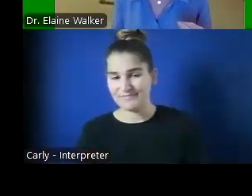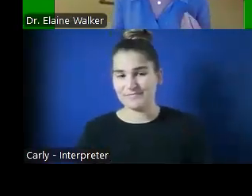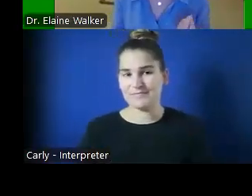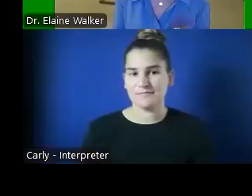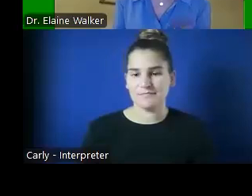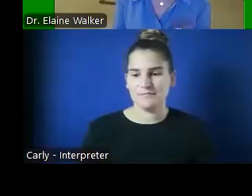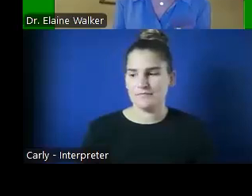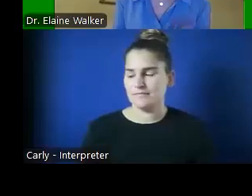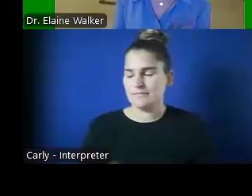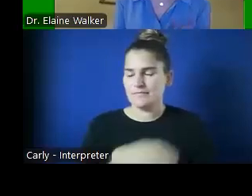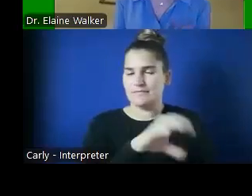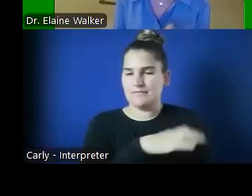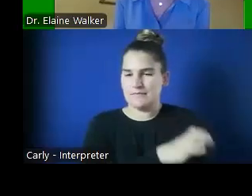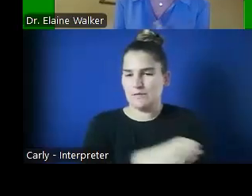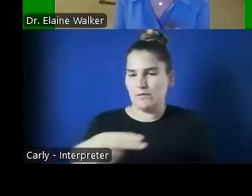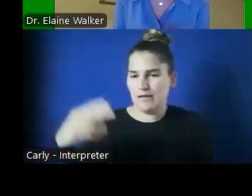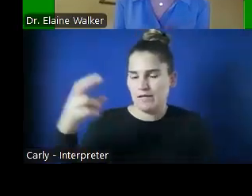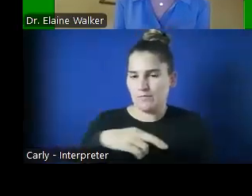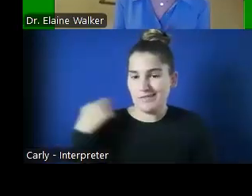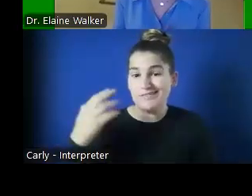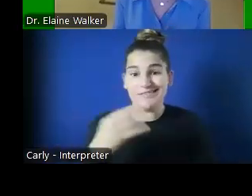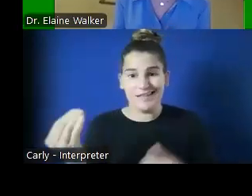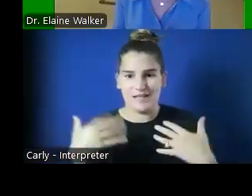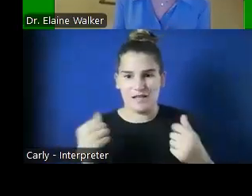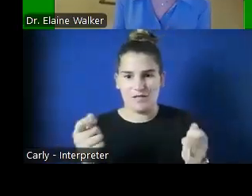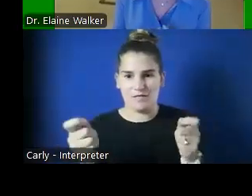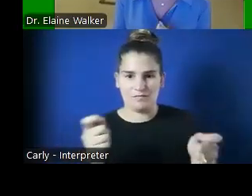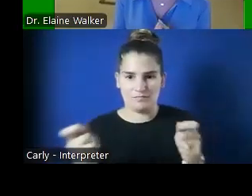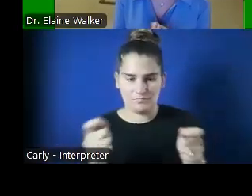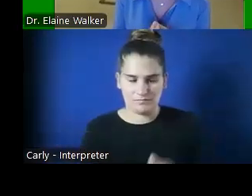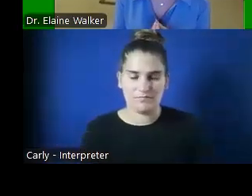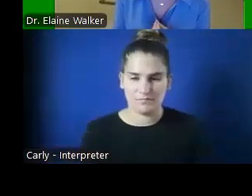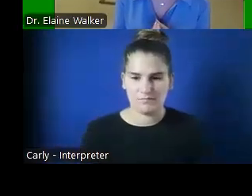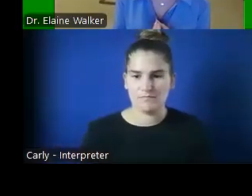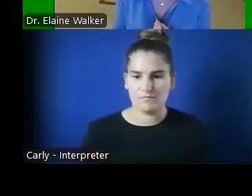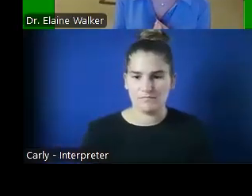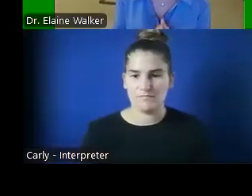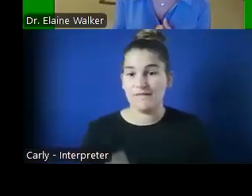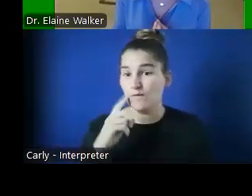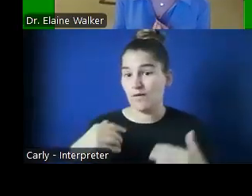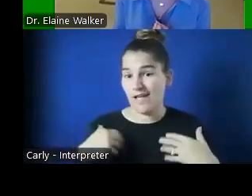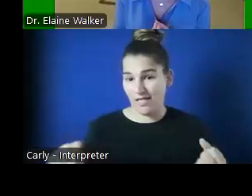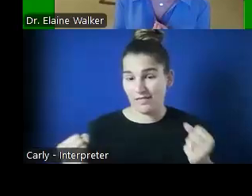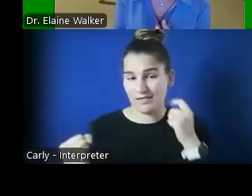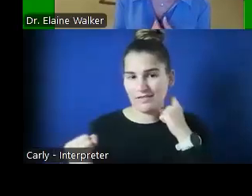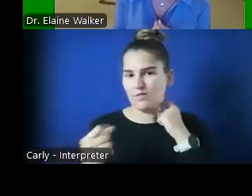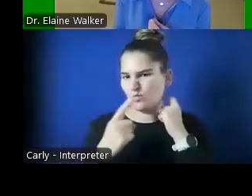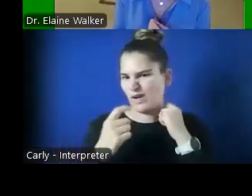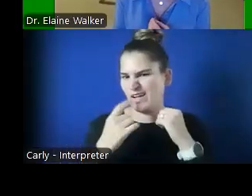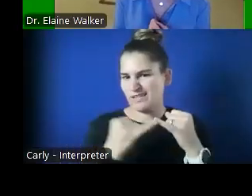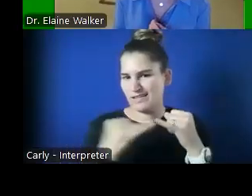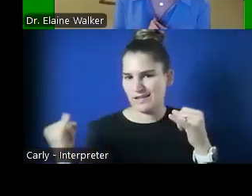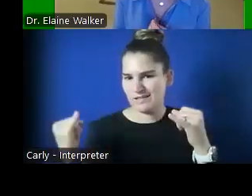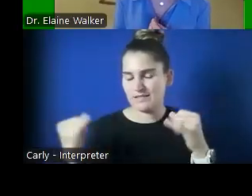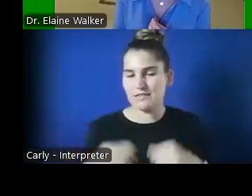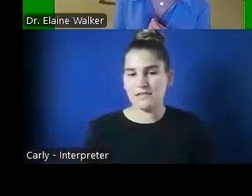clinical high-risk and healthy um for the healthy youth it's the red lines the blue lines are the